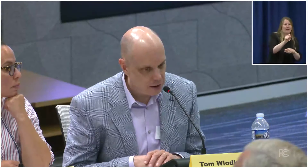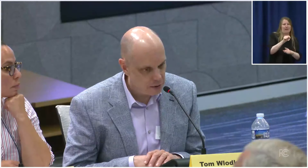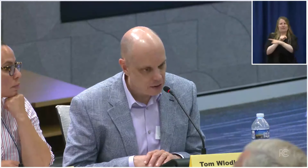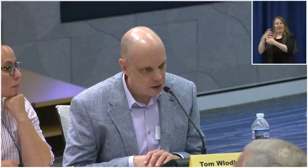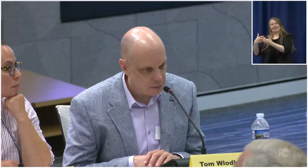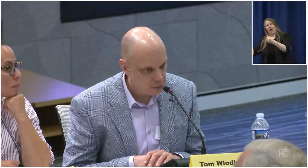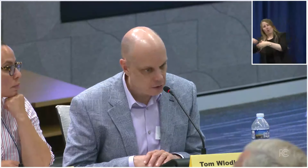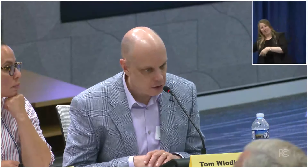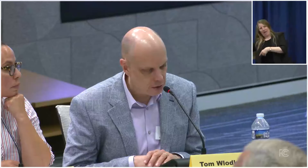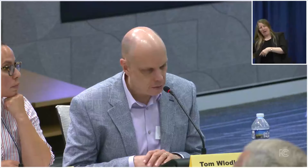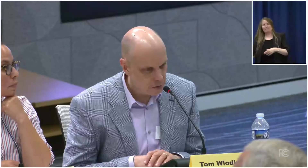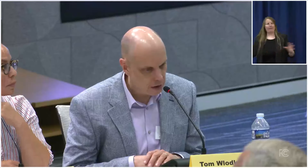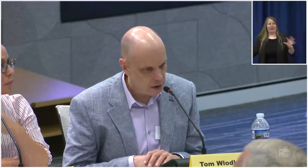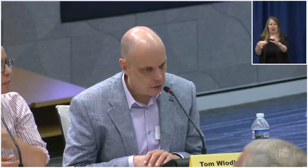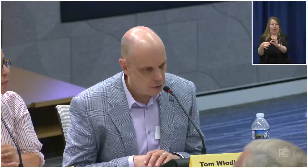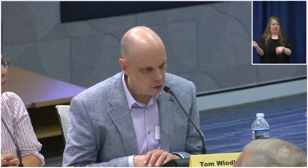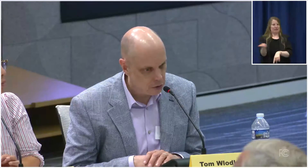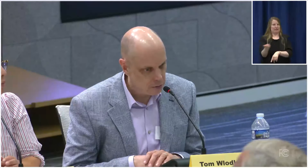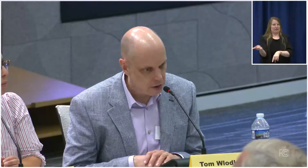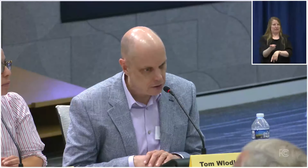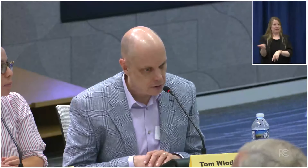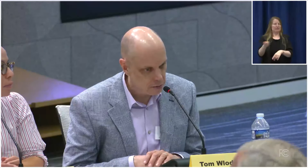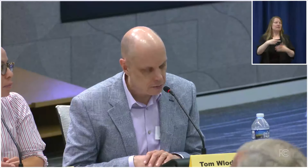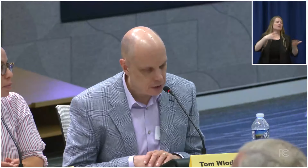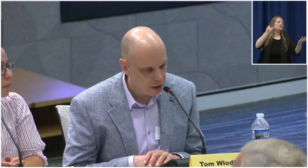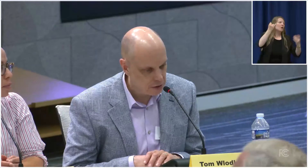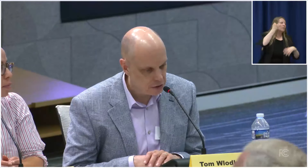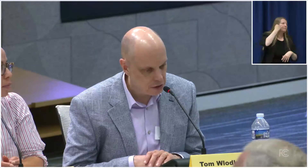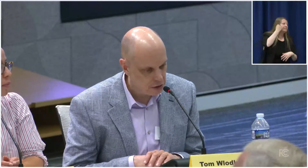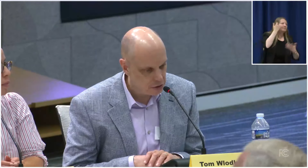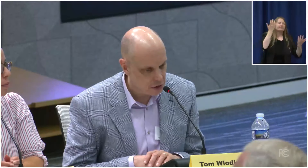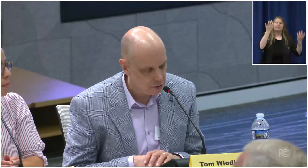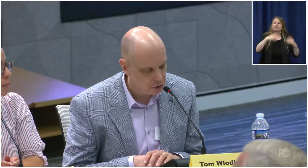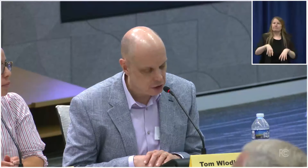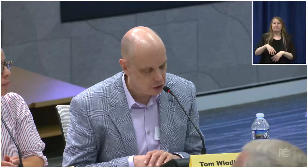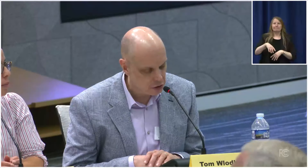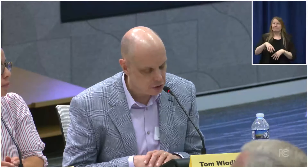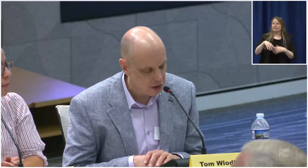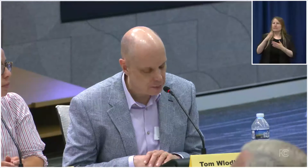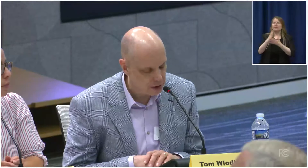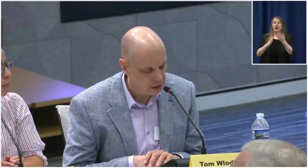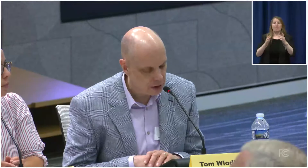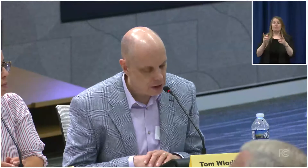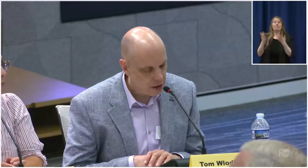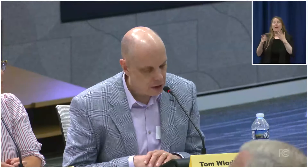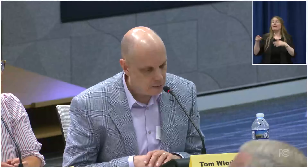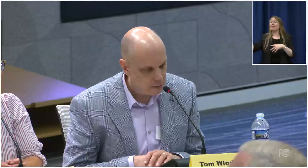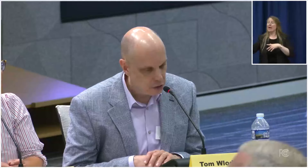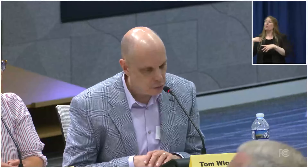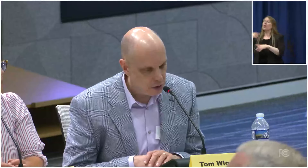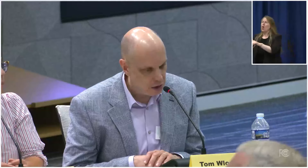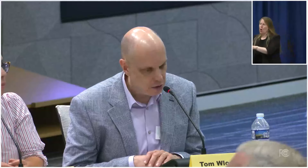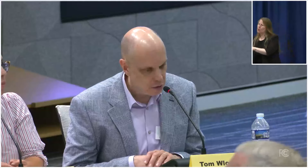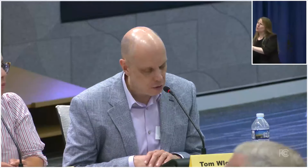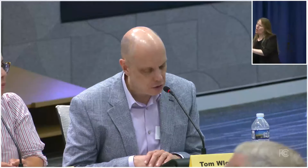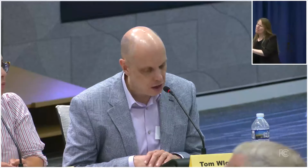PARTNERSHIP OR IN TANDEM WITH OUR ACCESSIBILITY CALL CENTER, WHICH IS INTERNAL TO COMCAST.